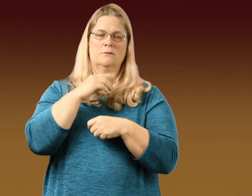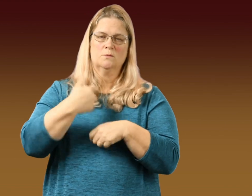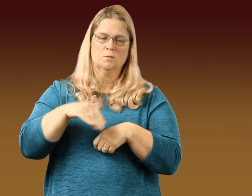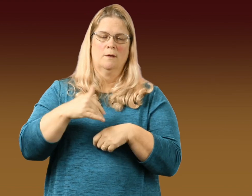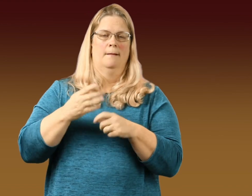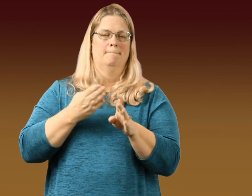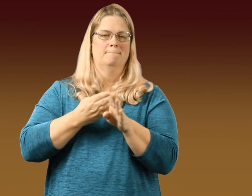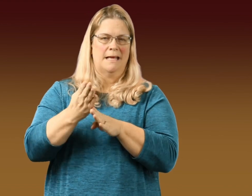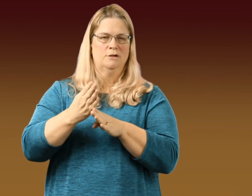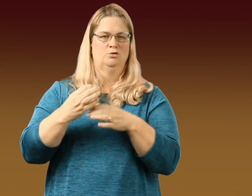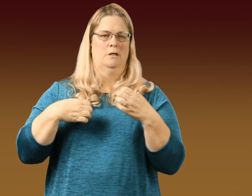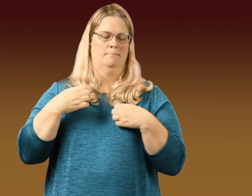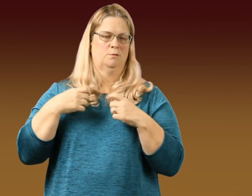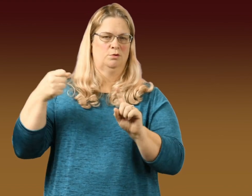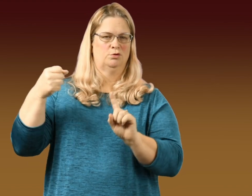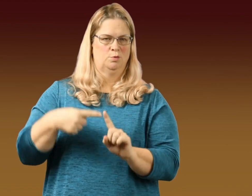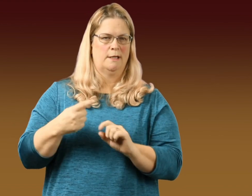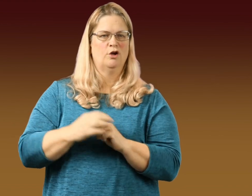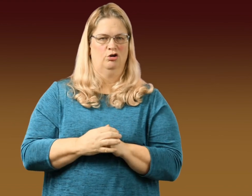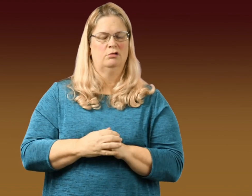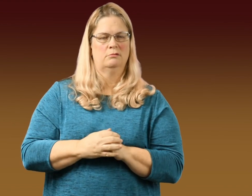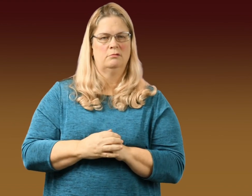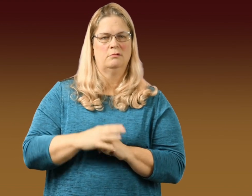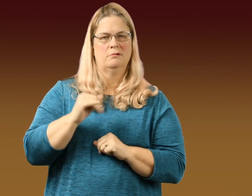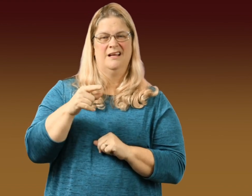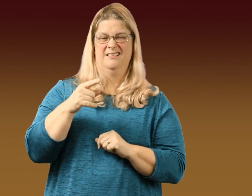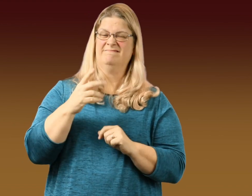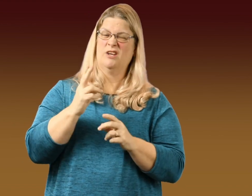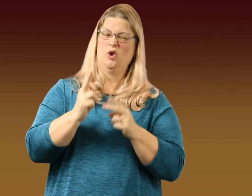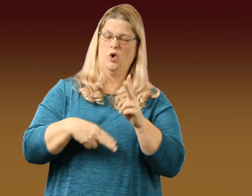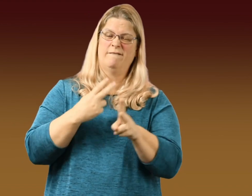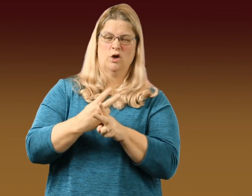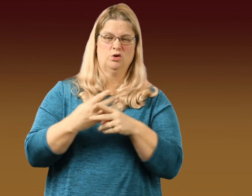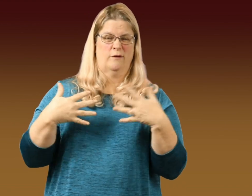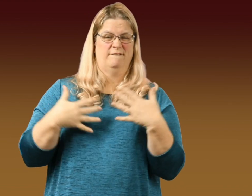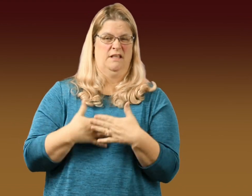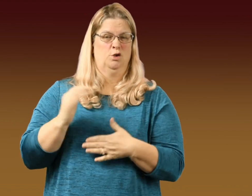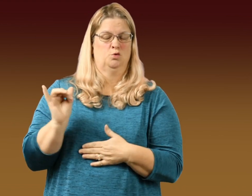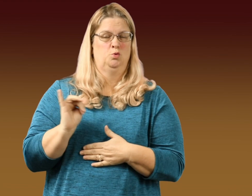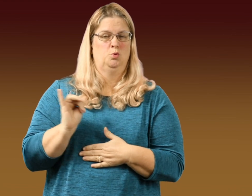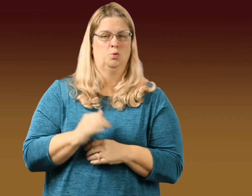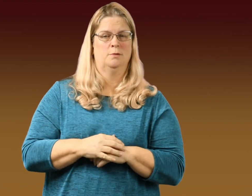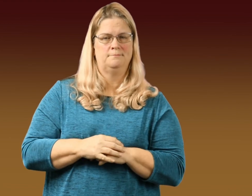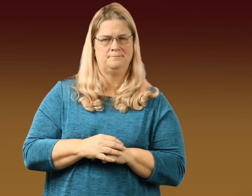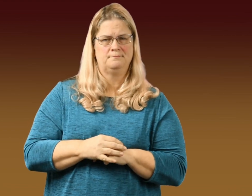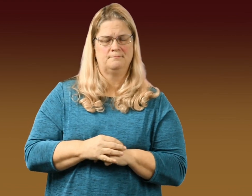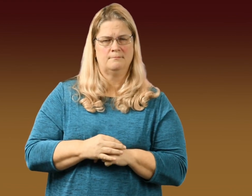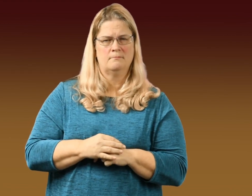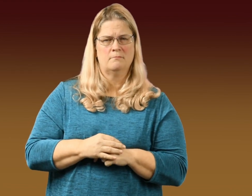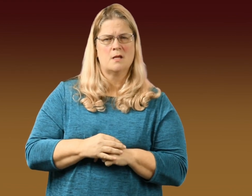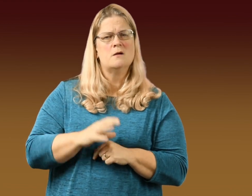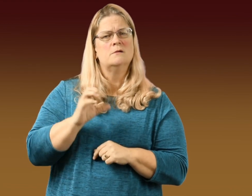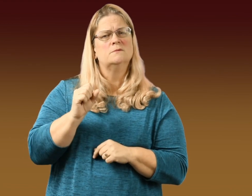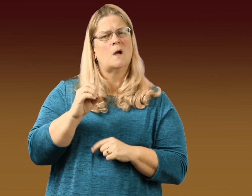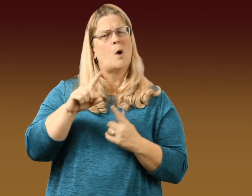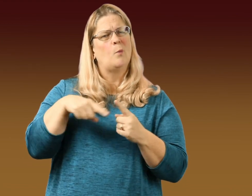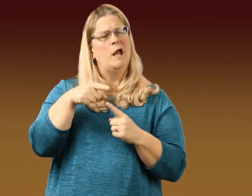Being excluded or unloved is a huge emotional trigger, and that's a universal fear as well.